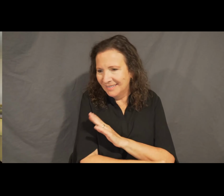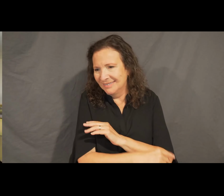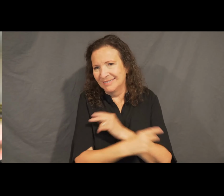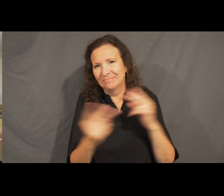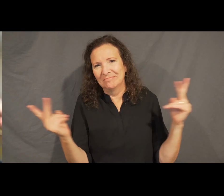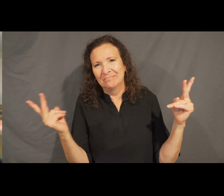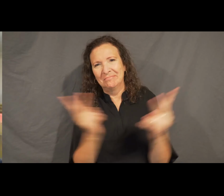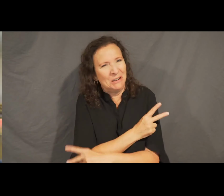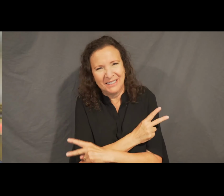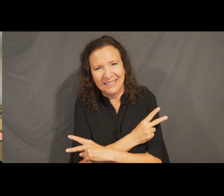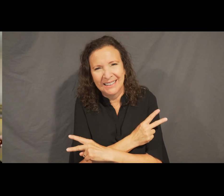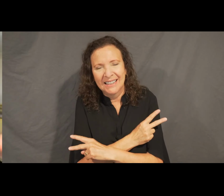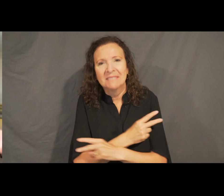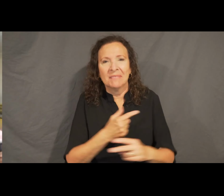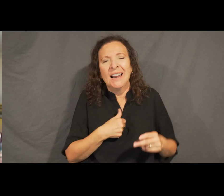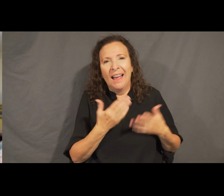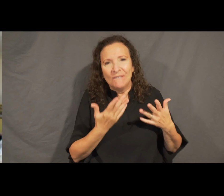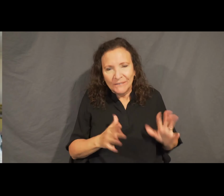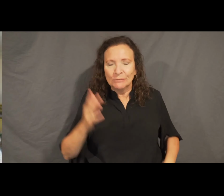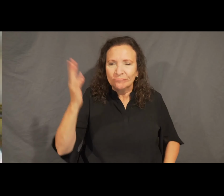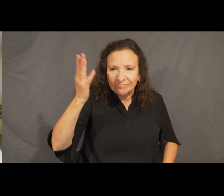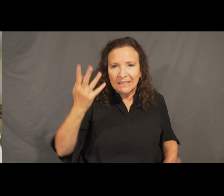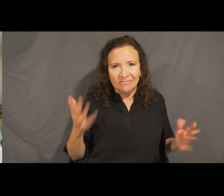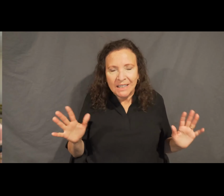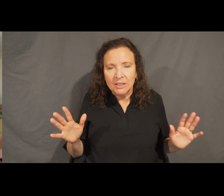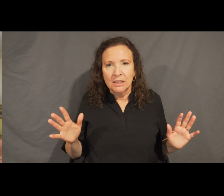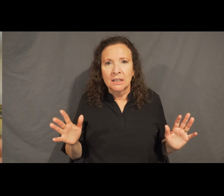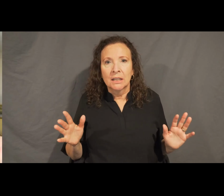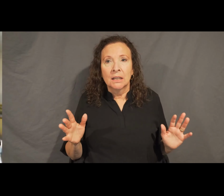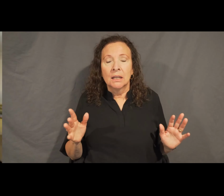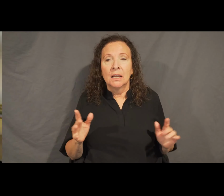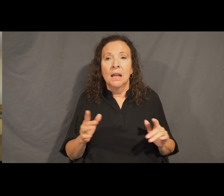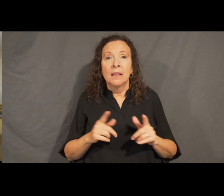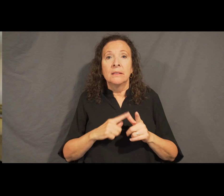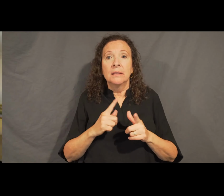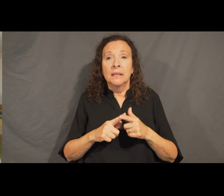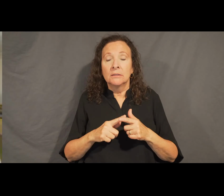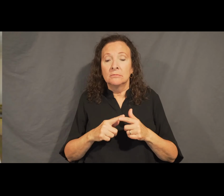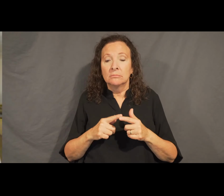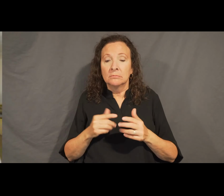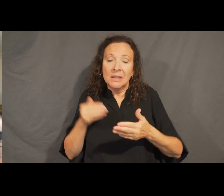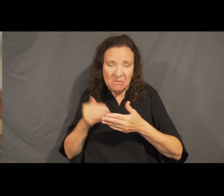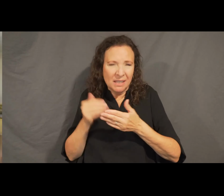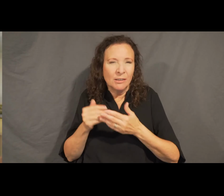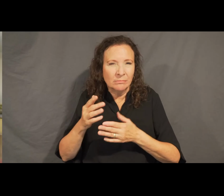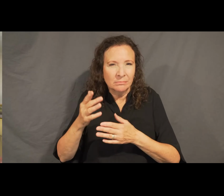And as we are going through this, toward the end of the presentation, the guy at the back